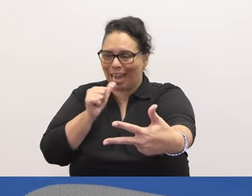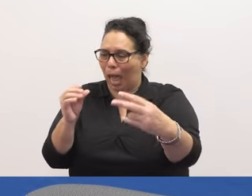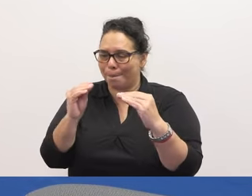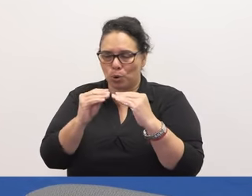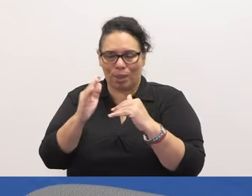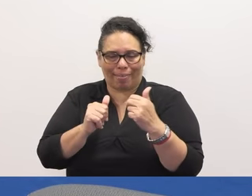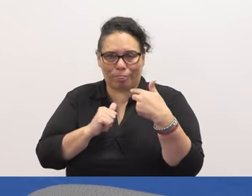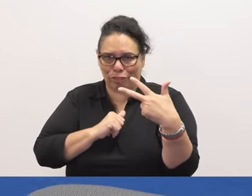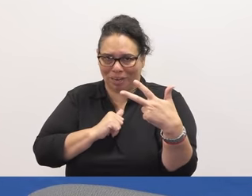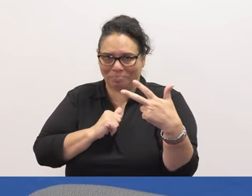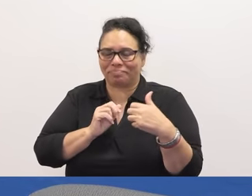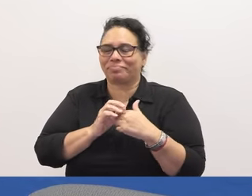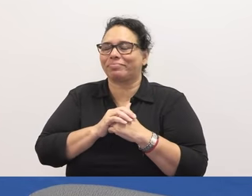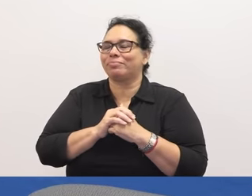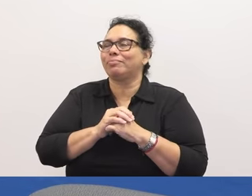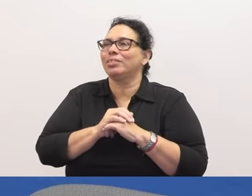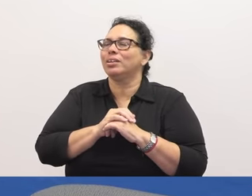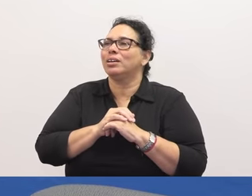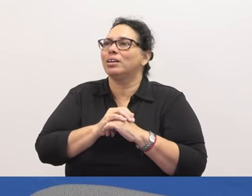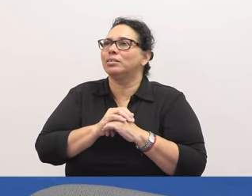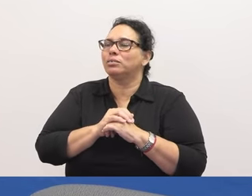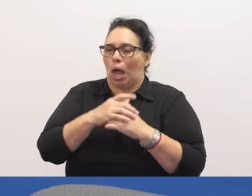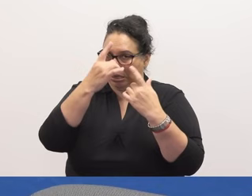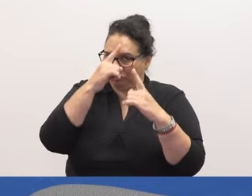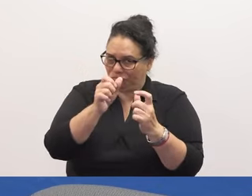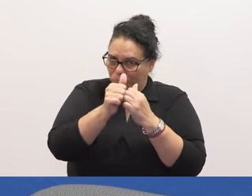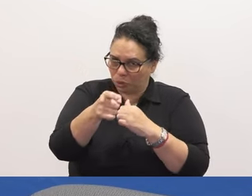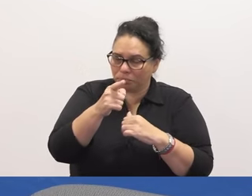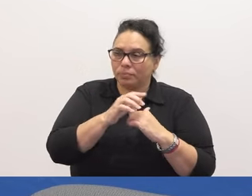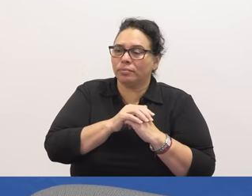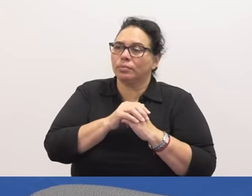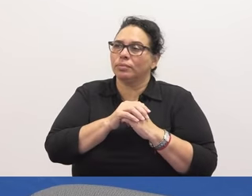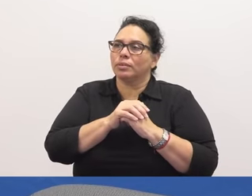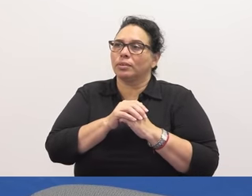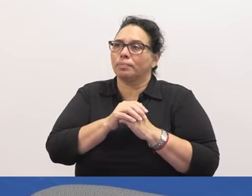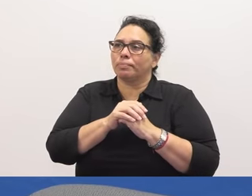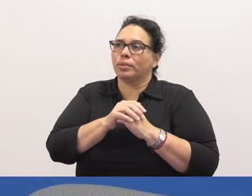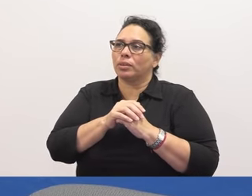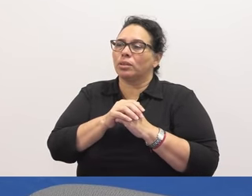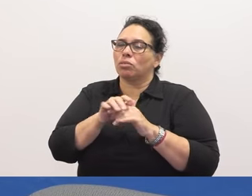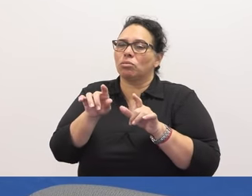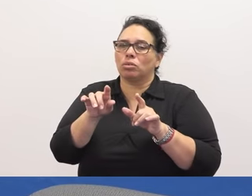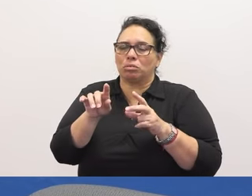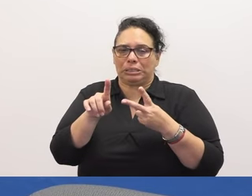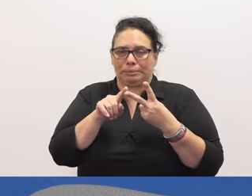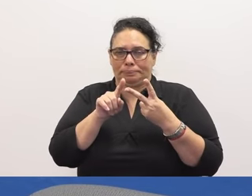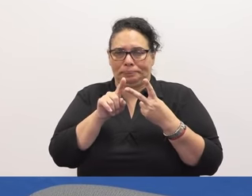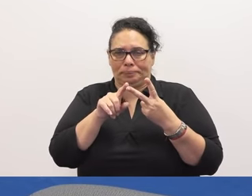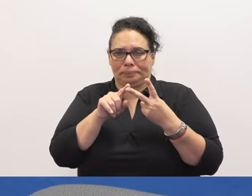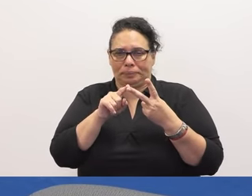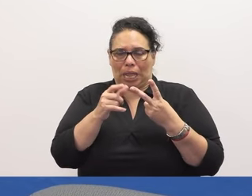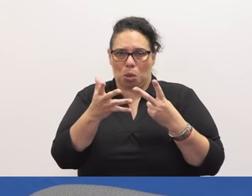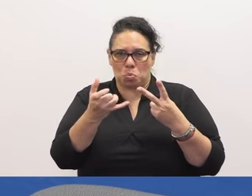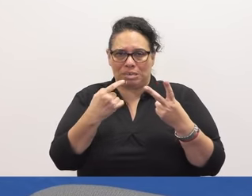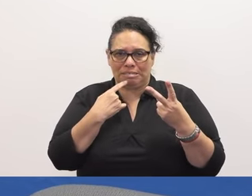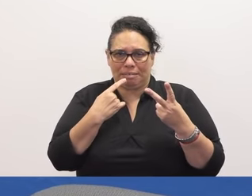Because you'll get back bogged down. So I second that. But and the second thing I would, and only other thing I wanna say at this point is